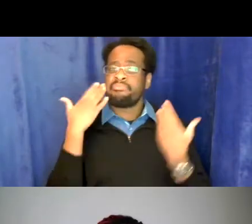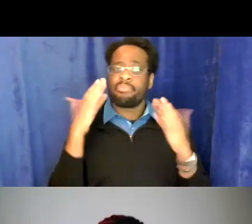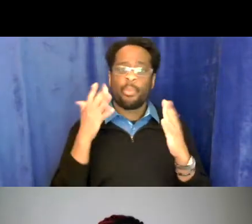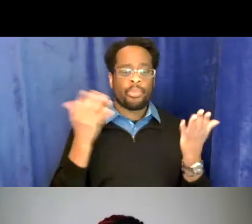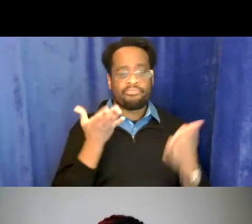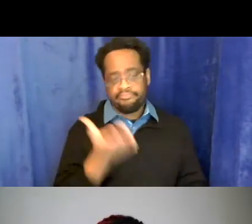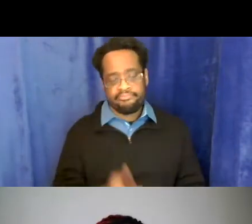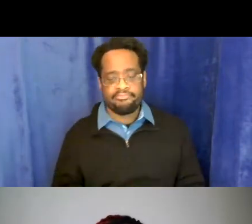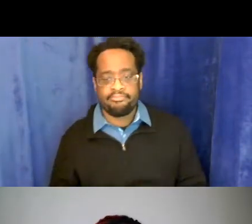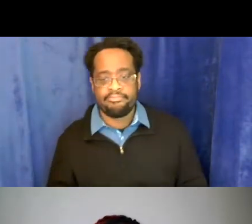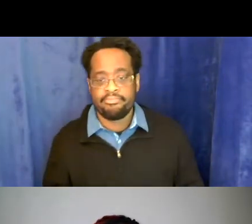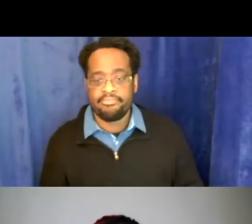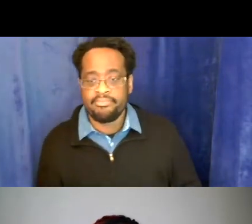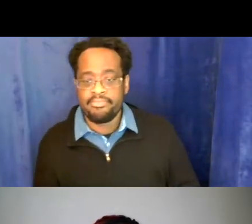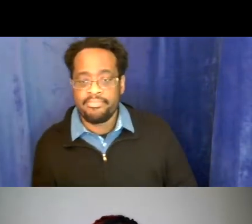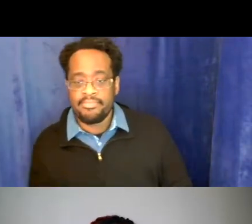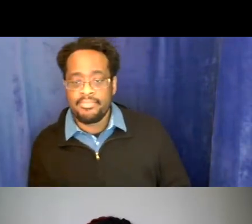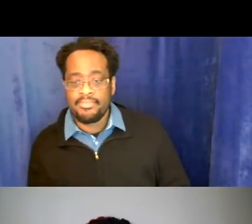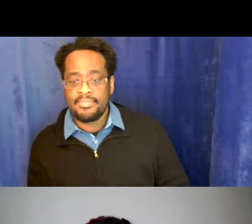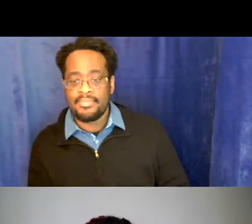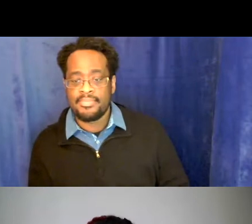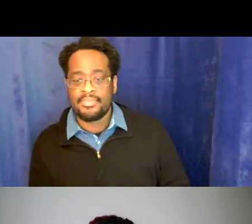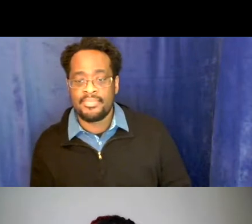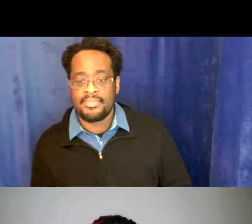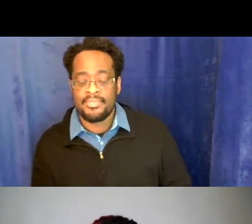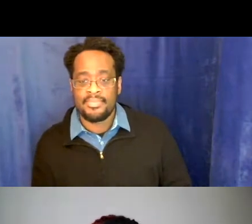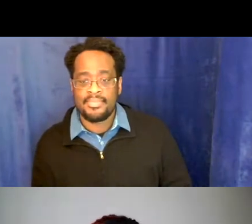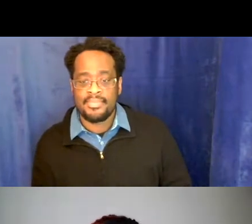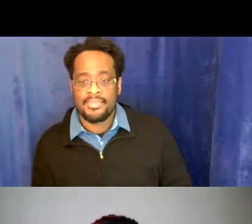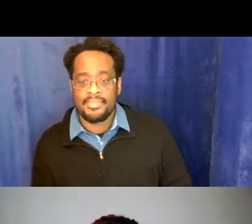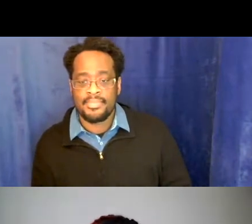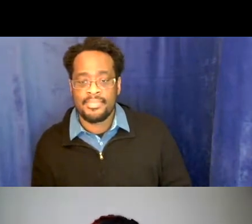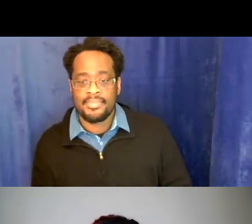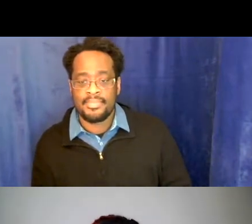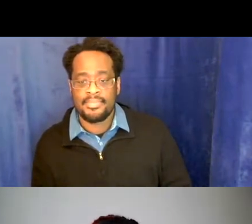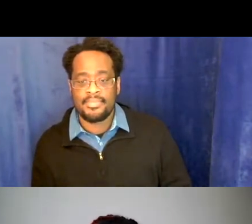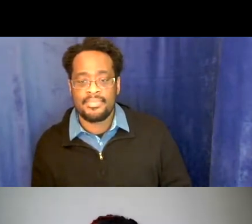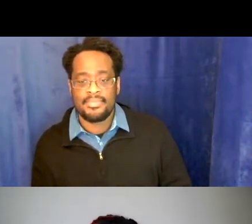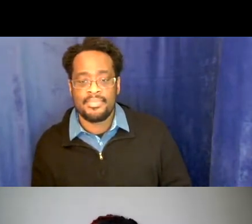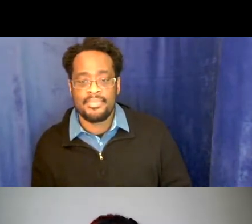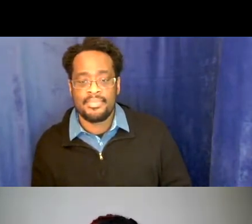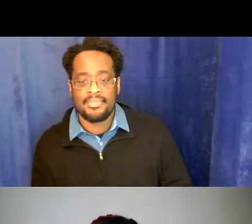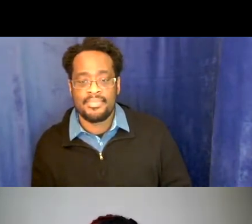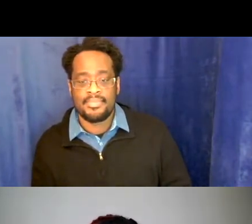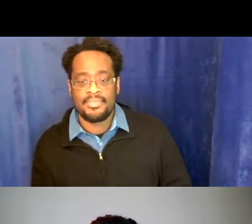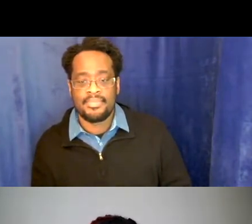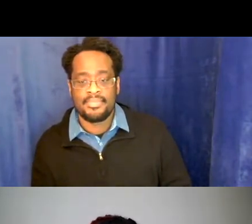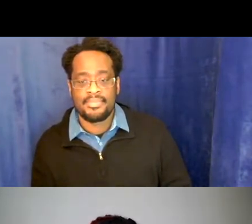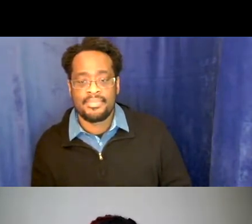are going down um however we will continue to see uh language access throughout the world